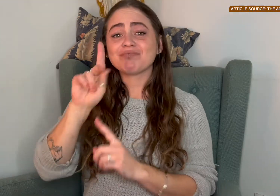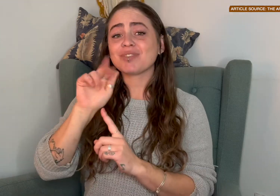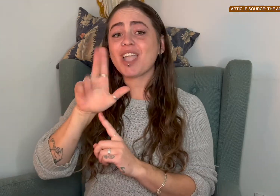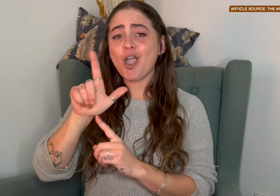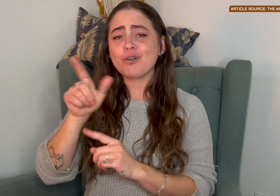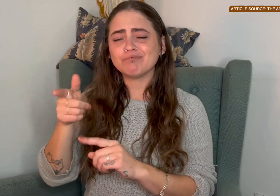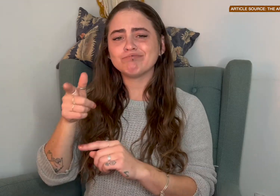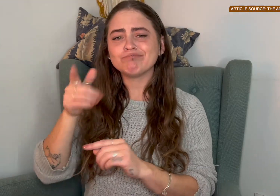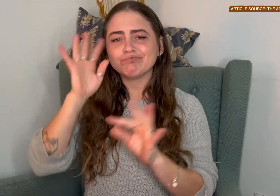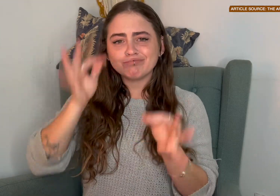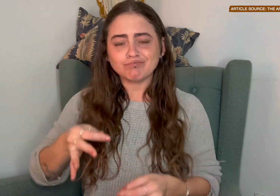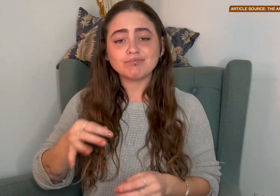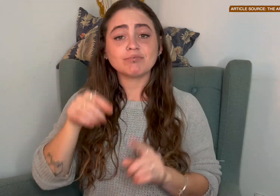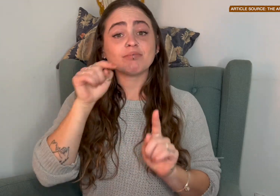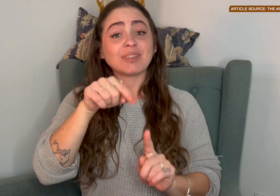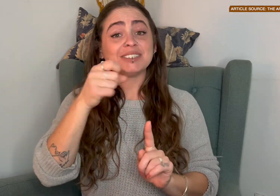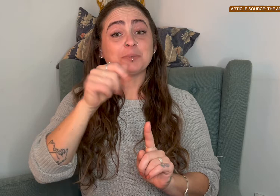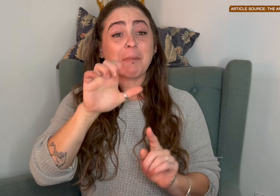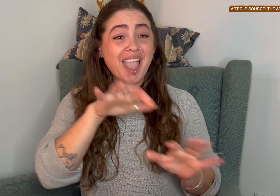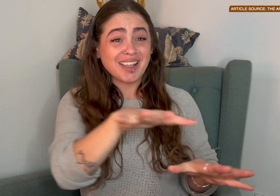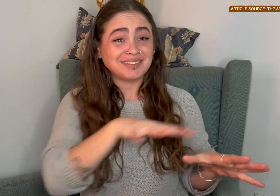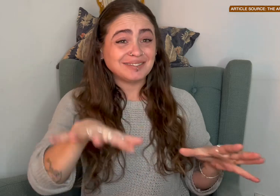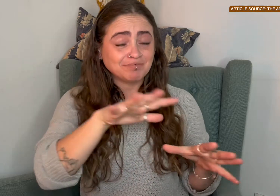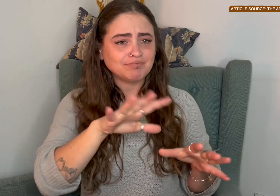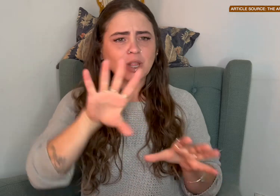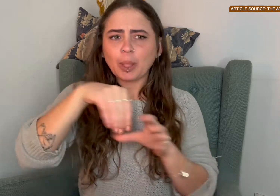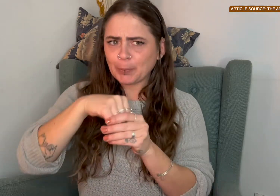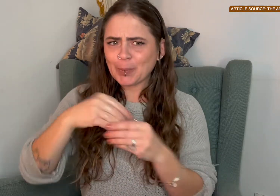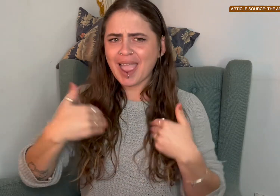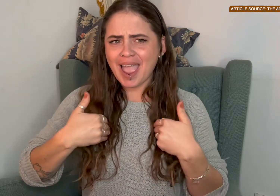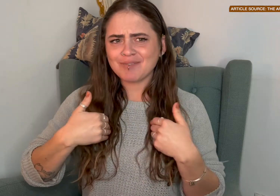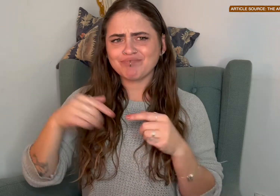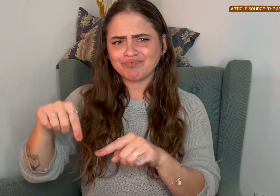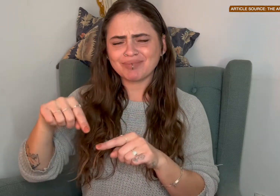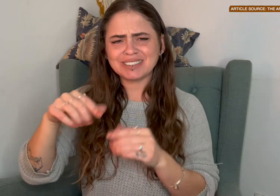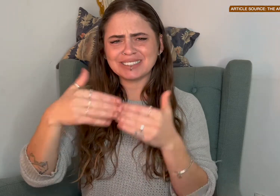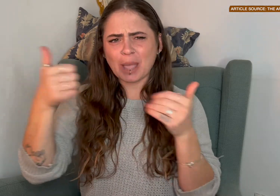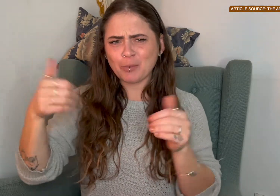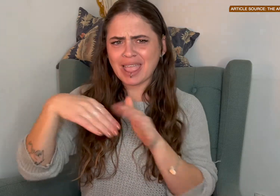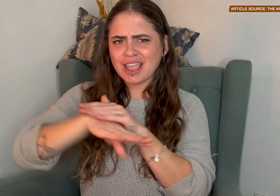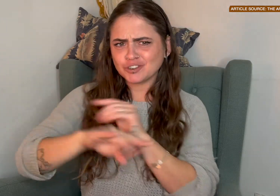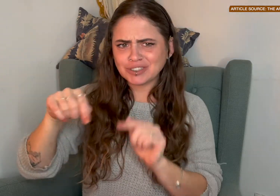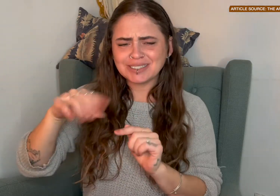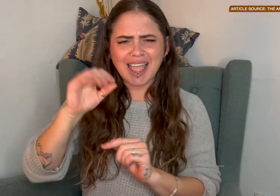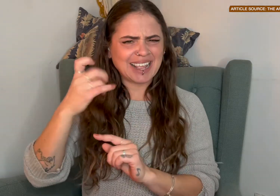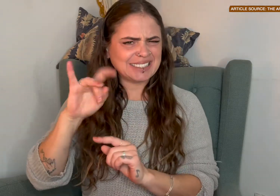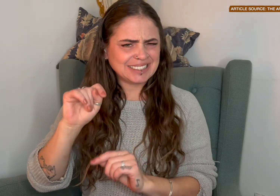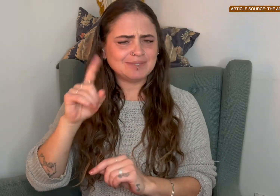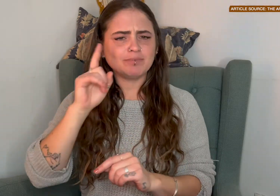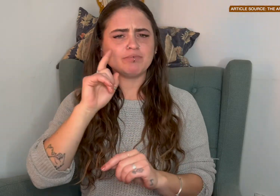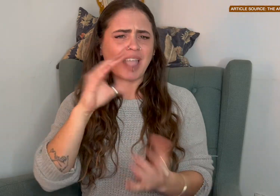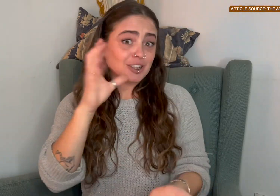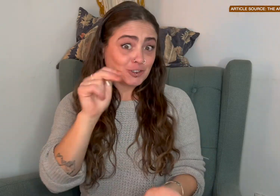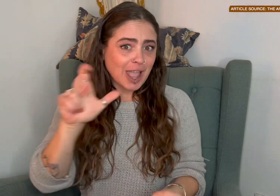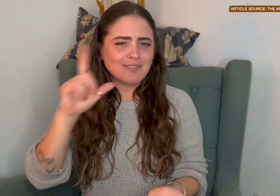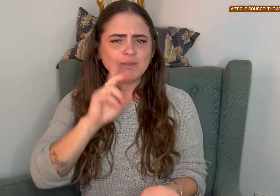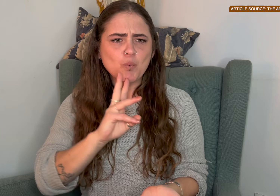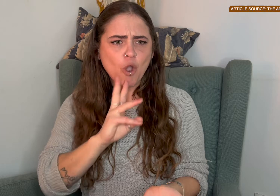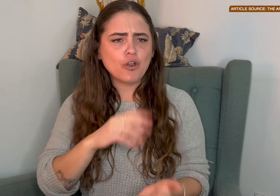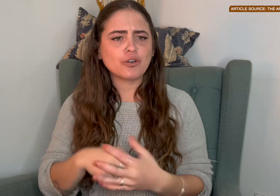Karul has deduced that the space, which includes a separate entrance and exit and a channel for water,